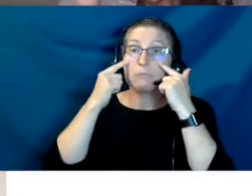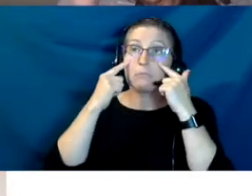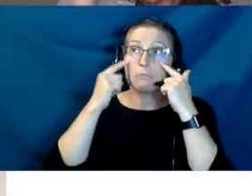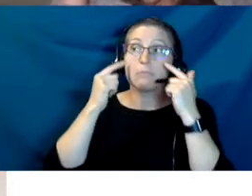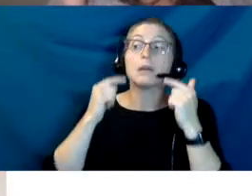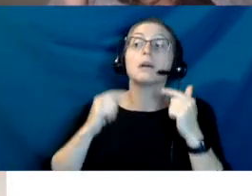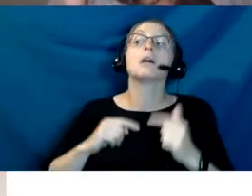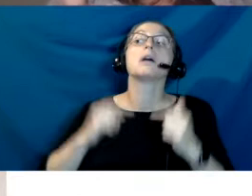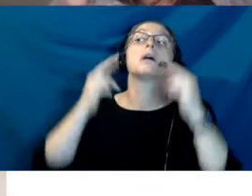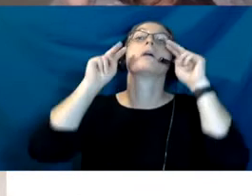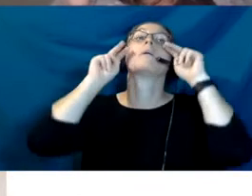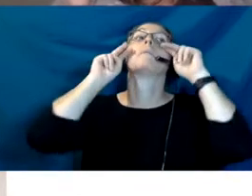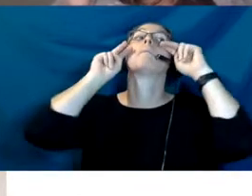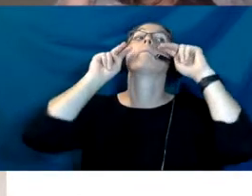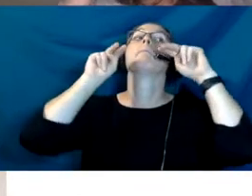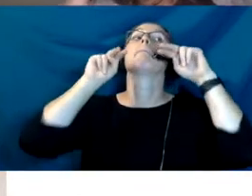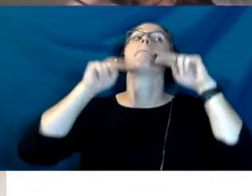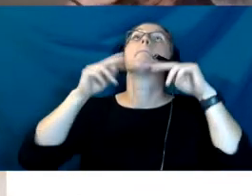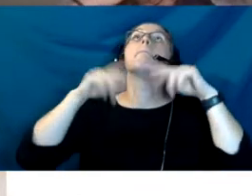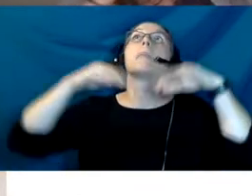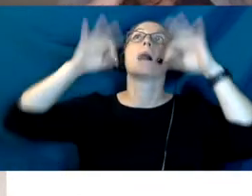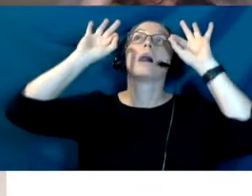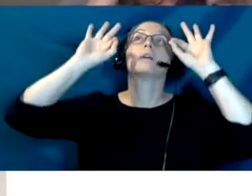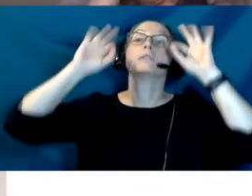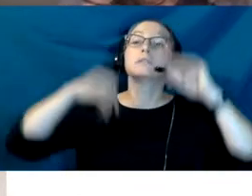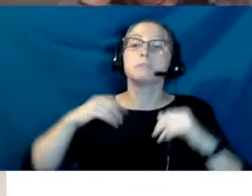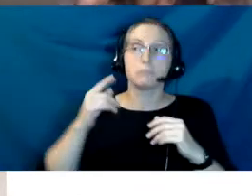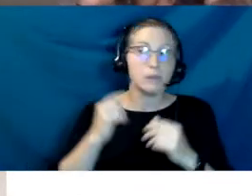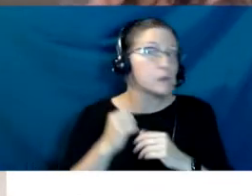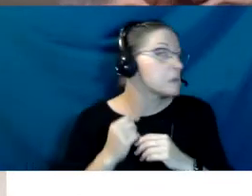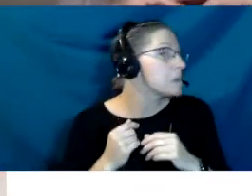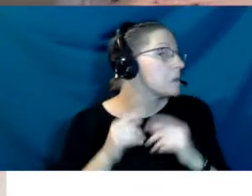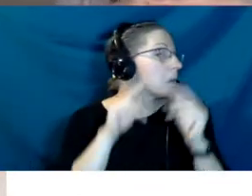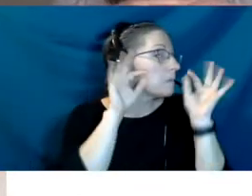they might look at and put their eyes up, they might look out the side of their eyes, they